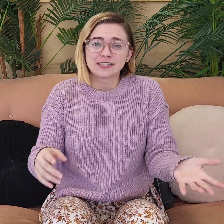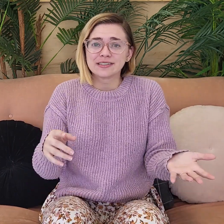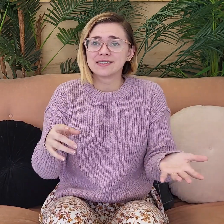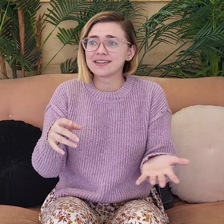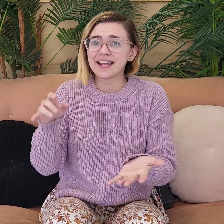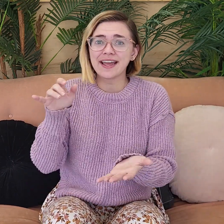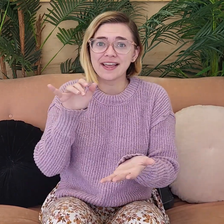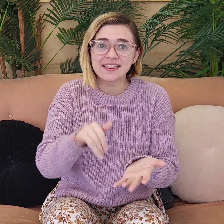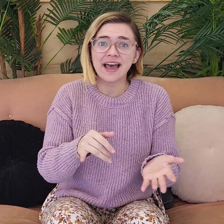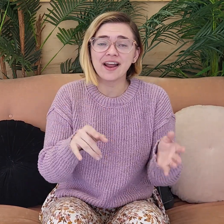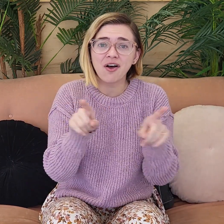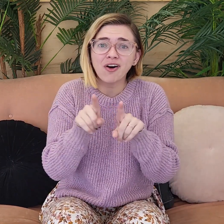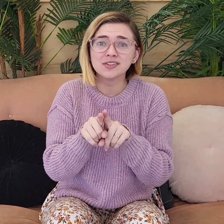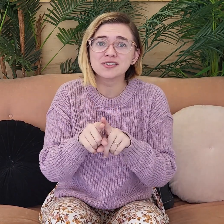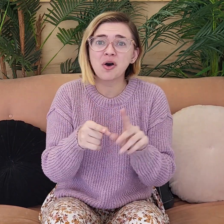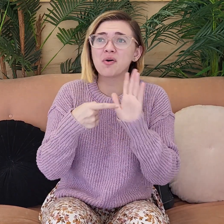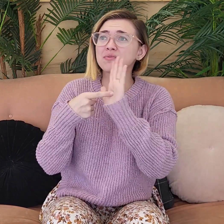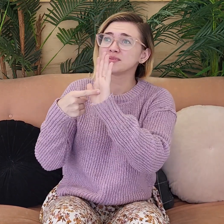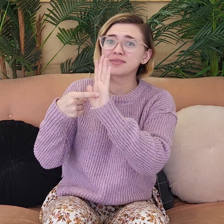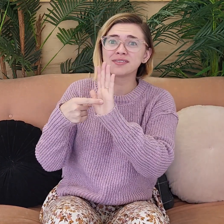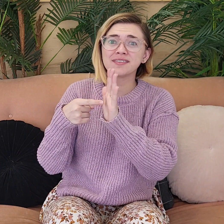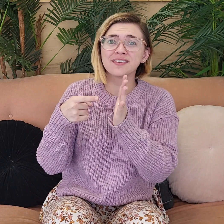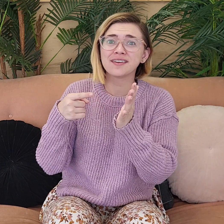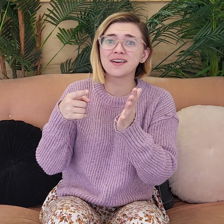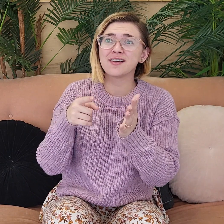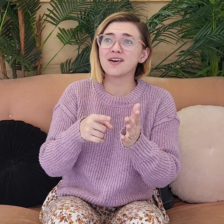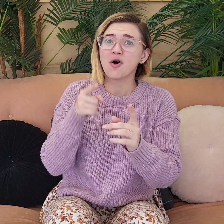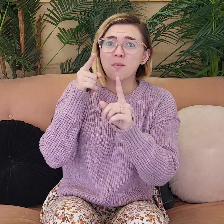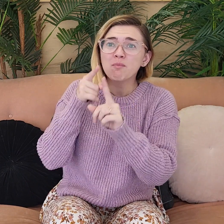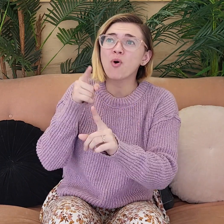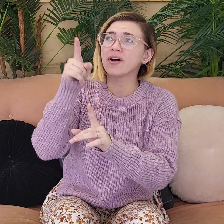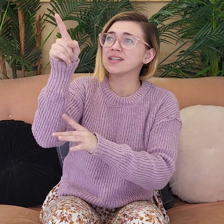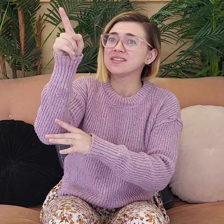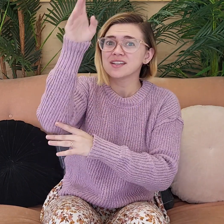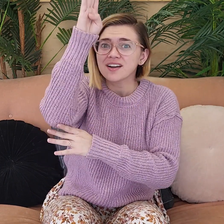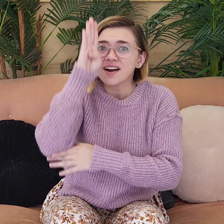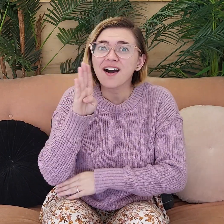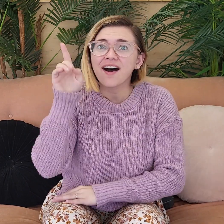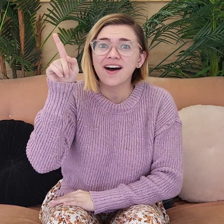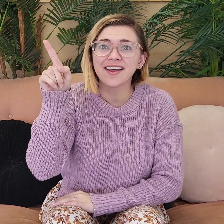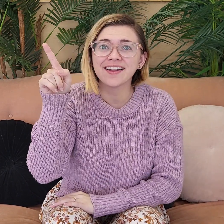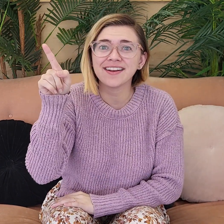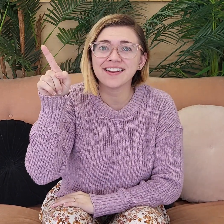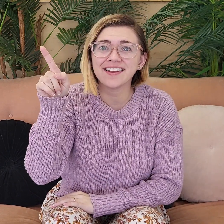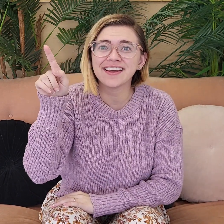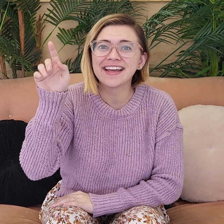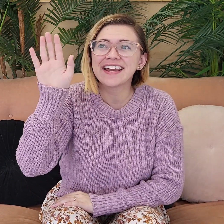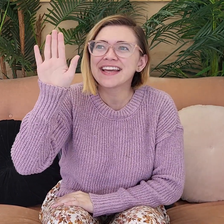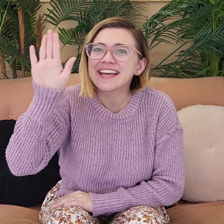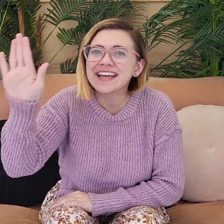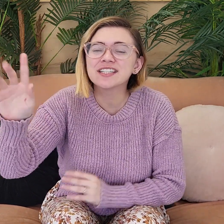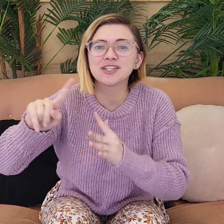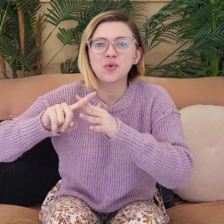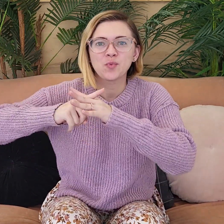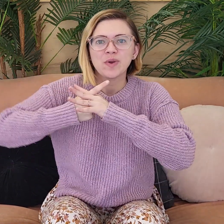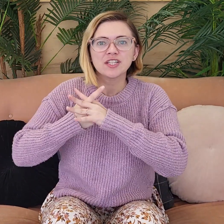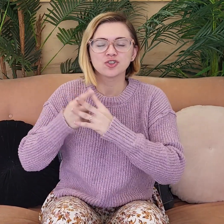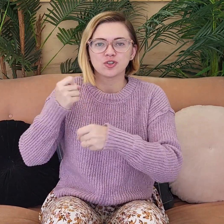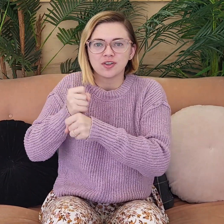so funny and that also that just shows and points to God and in his